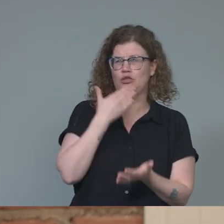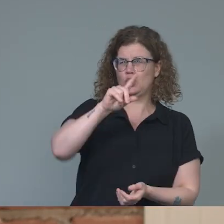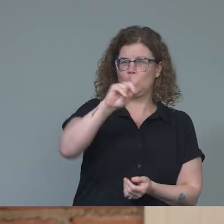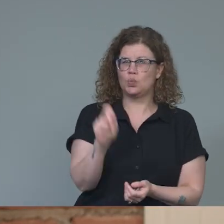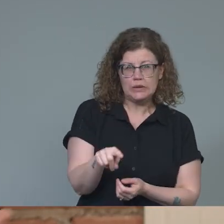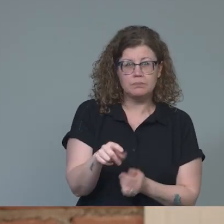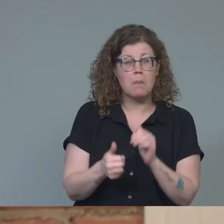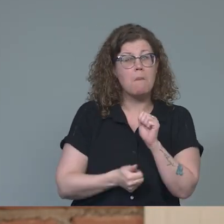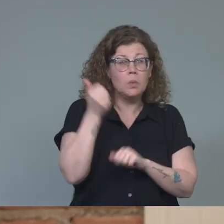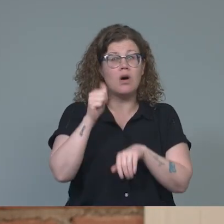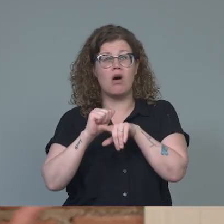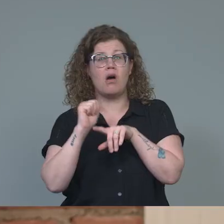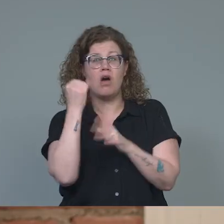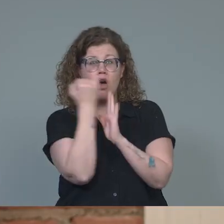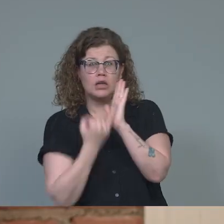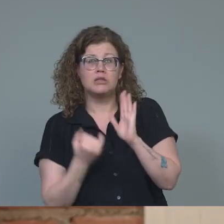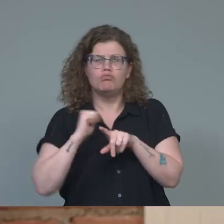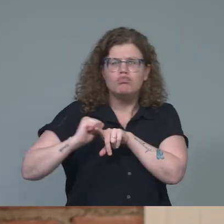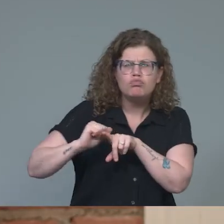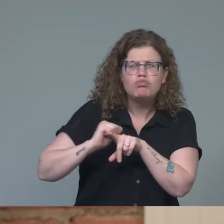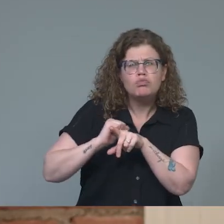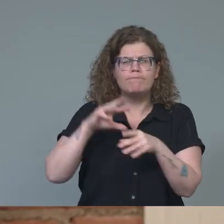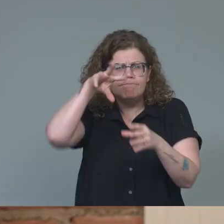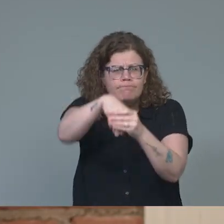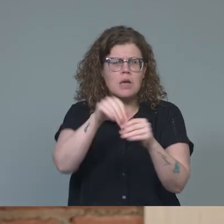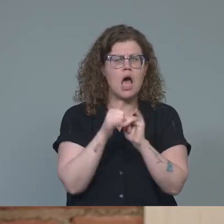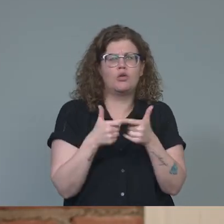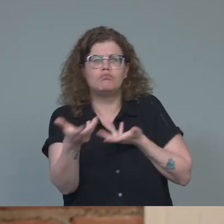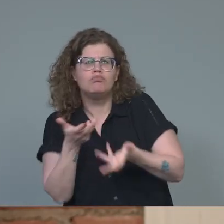a skill that's required, that's learned over time, but when you go to art school,